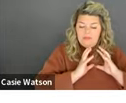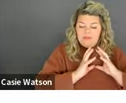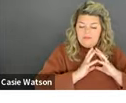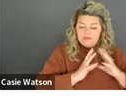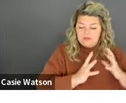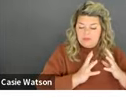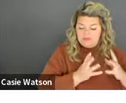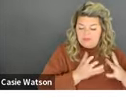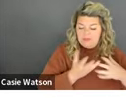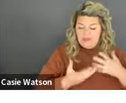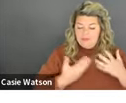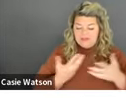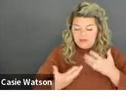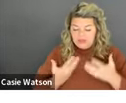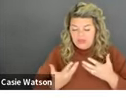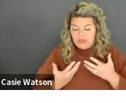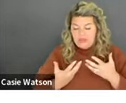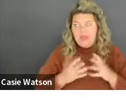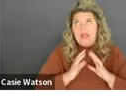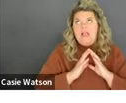maybe the facial expressions are being misunderstood,